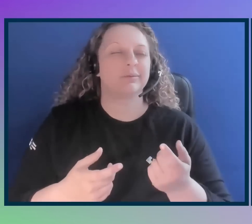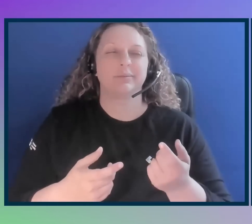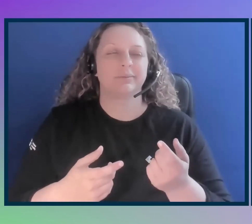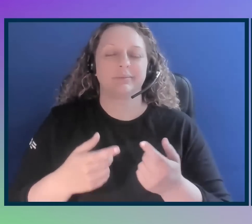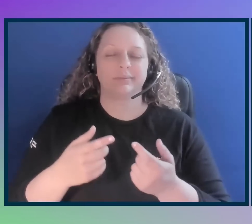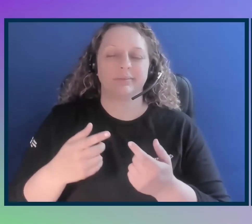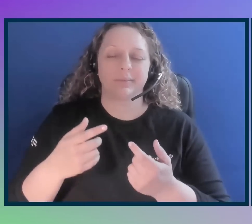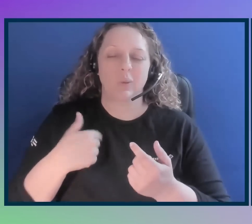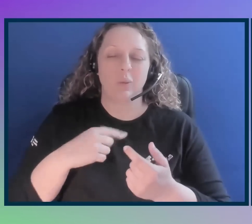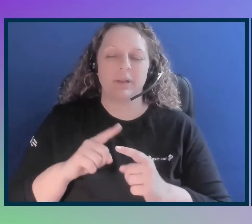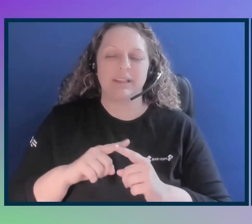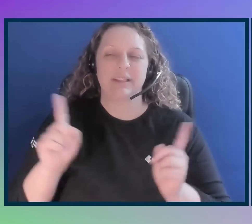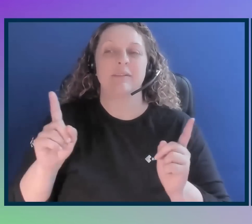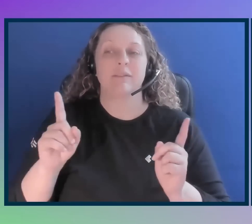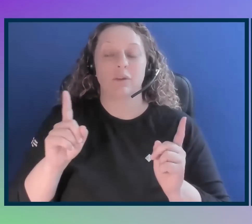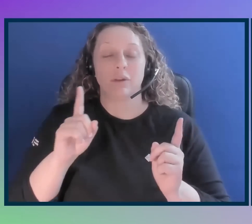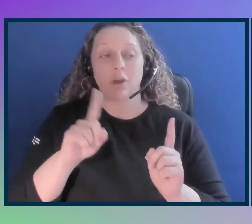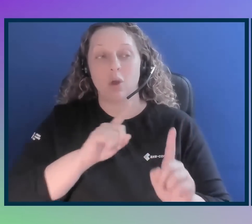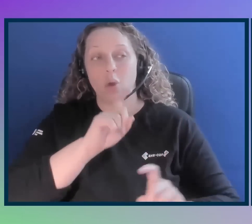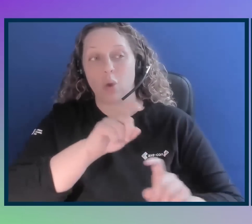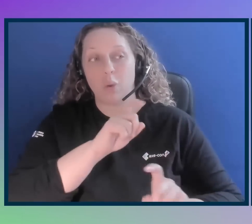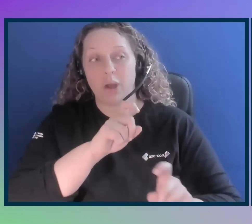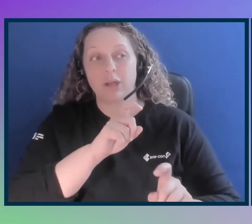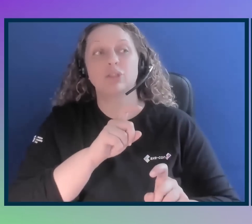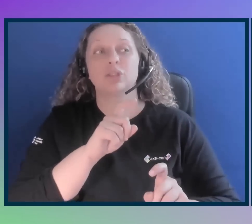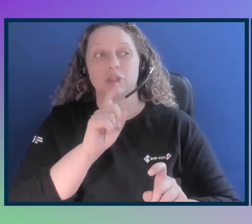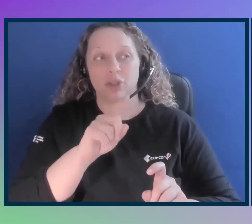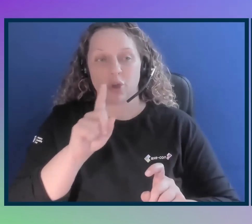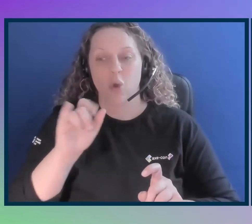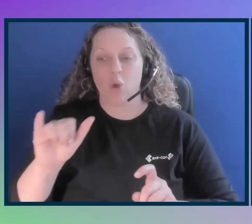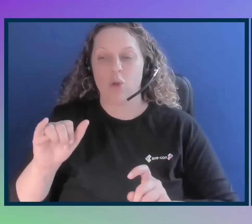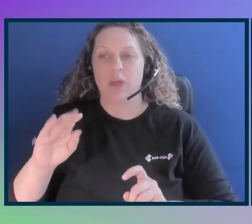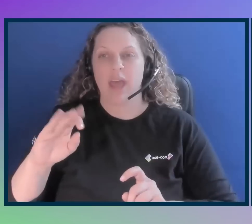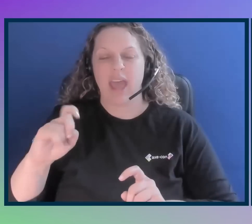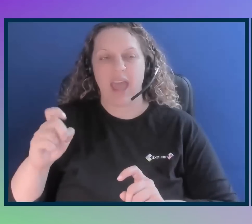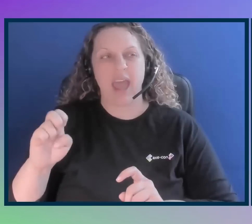If you could direct your questions to the ask Discord community following this live event,